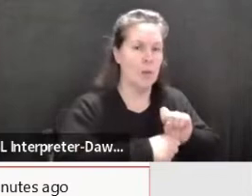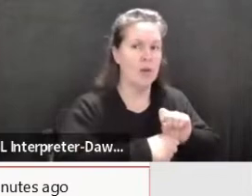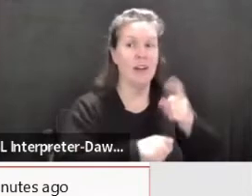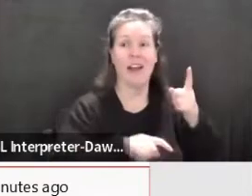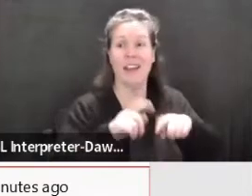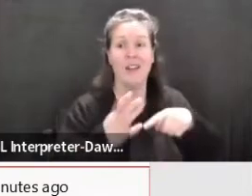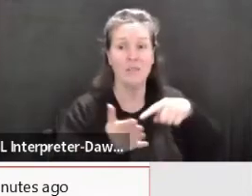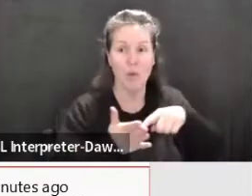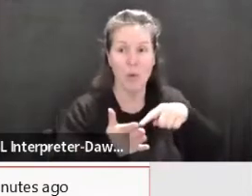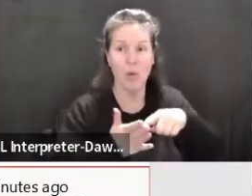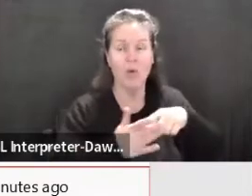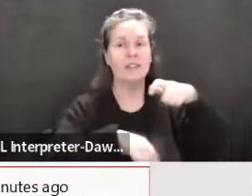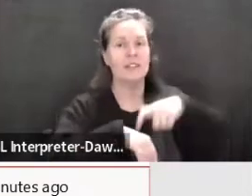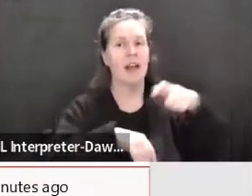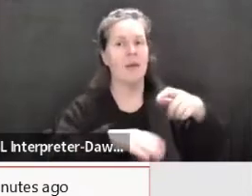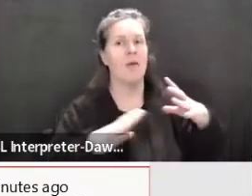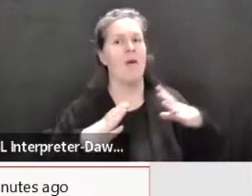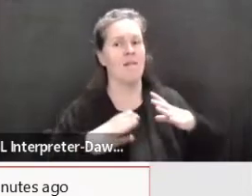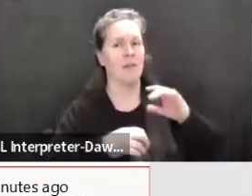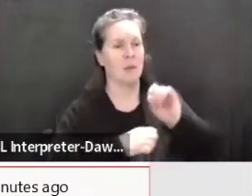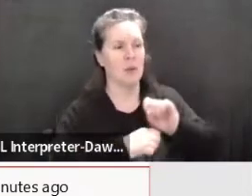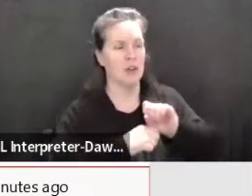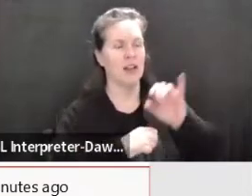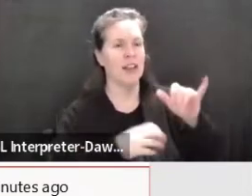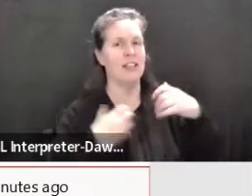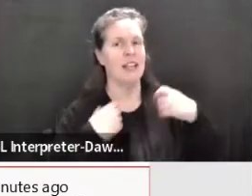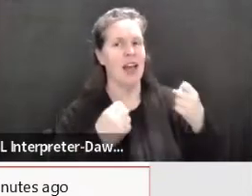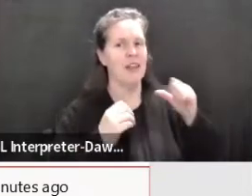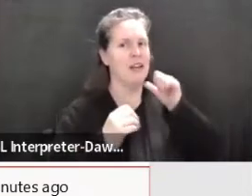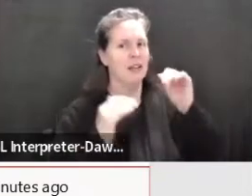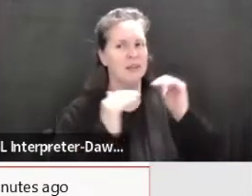And so this health inequity goes very, very far